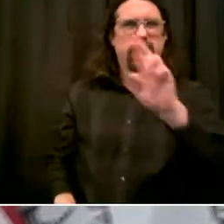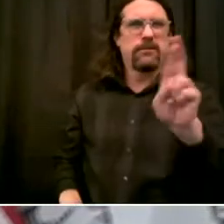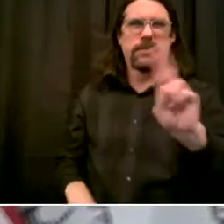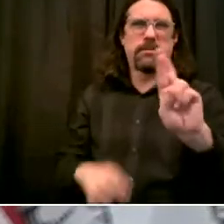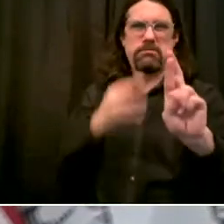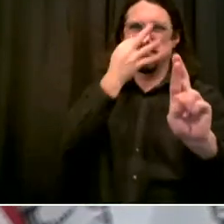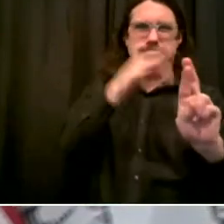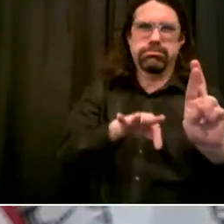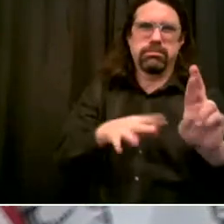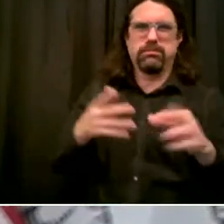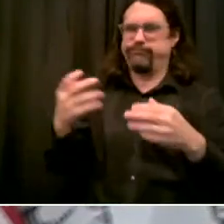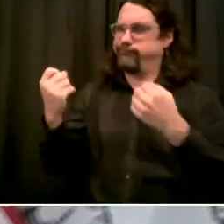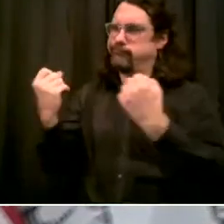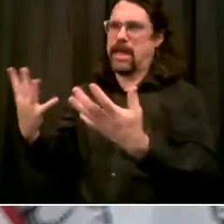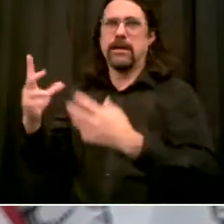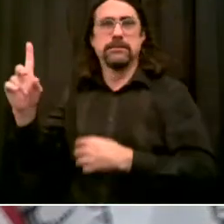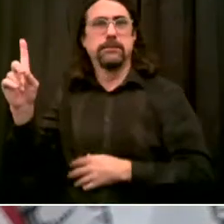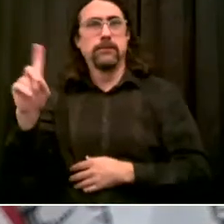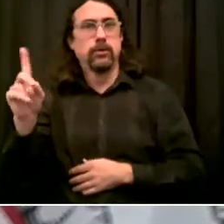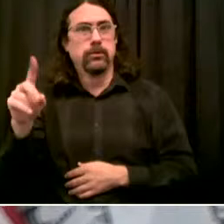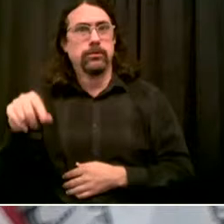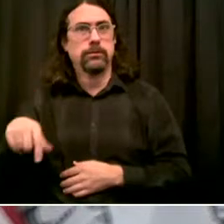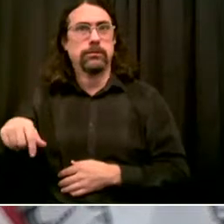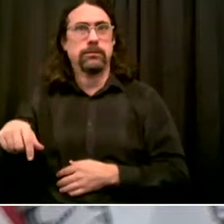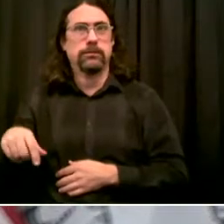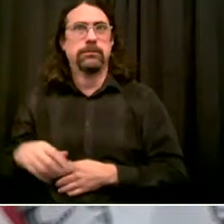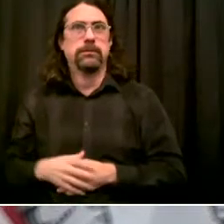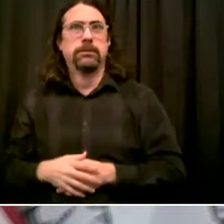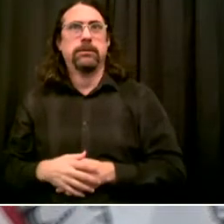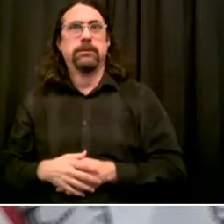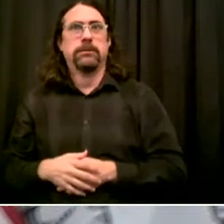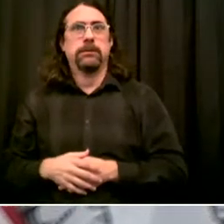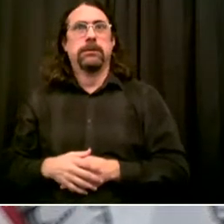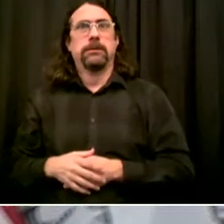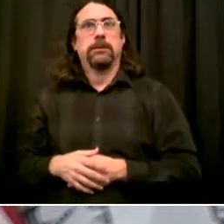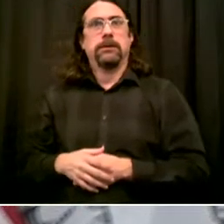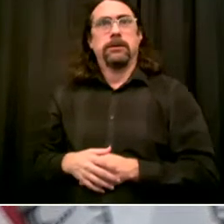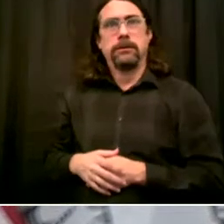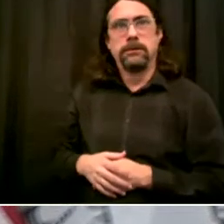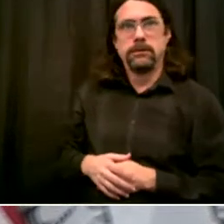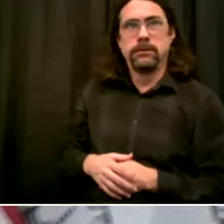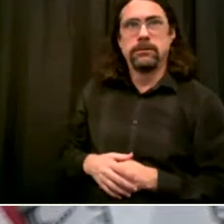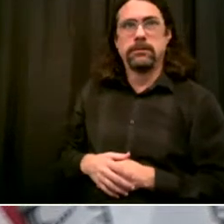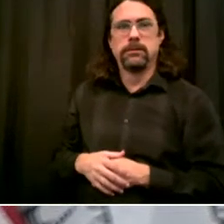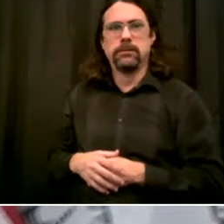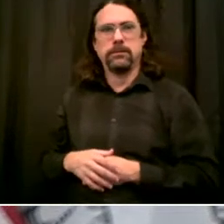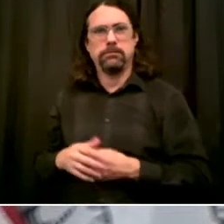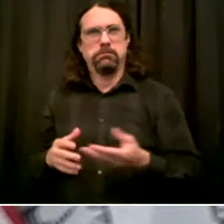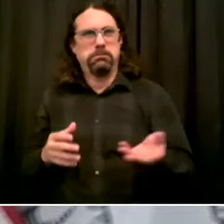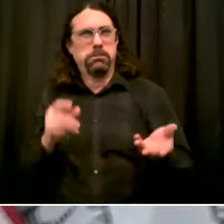THE E MODECRCRTAS S CONTINUE TO A CLEAR MAJORITY AND A HHGEU MAJORITY IN THE STATE E SSAEMEM